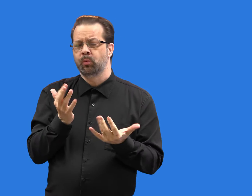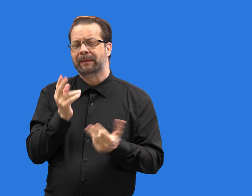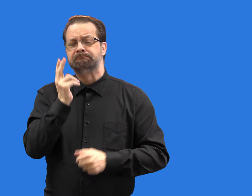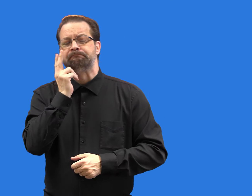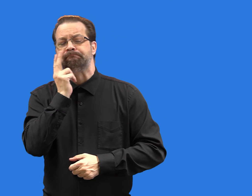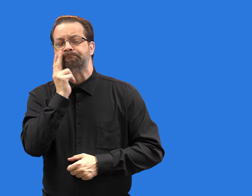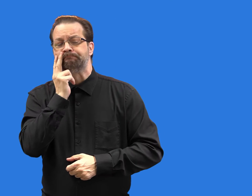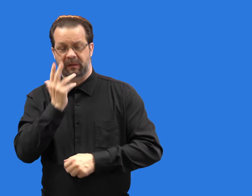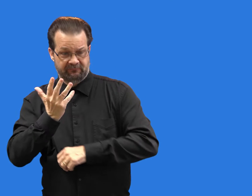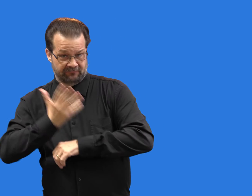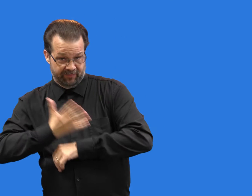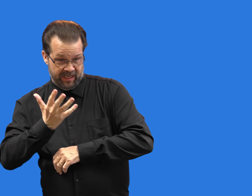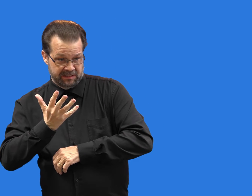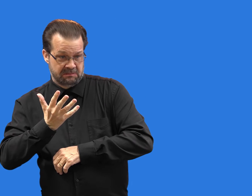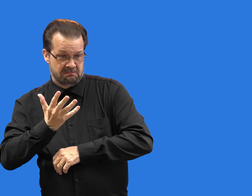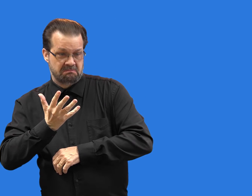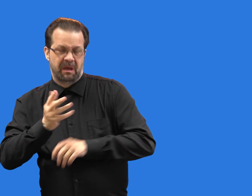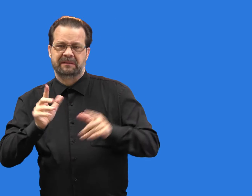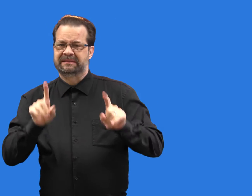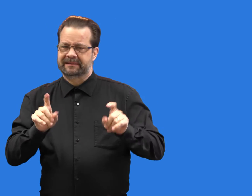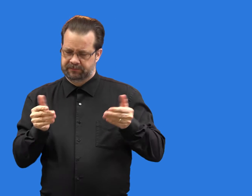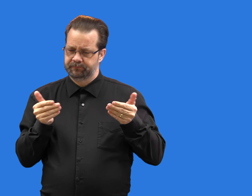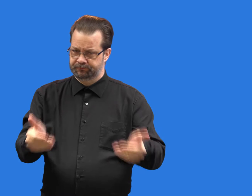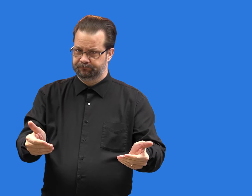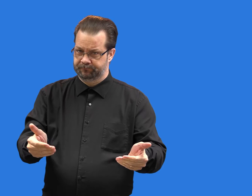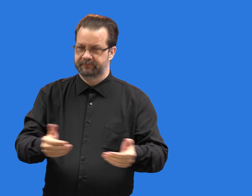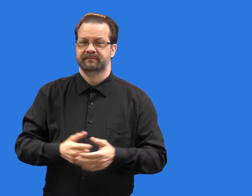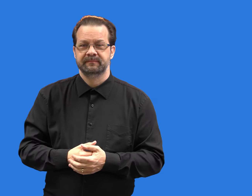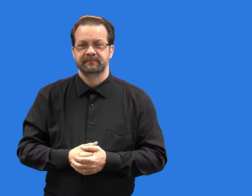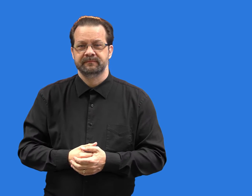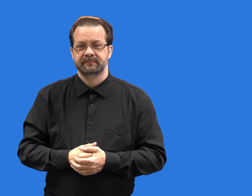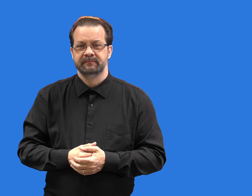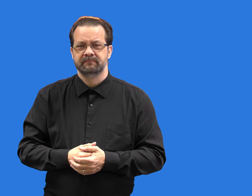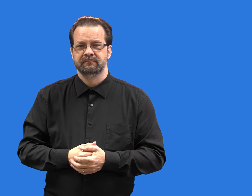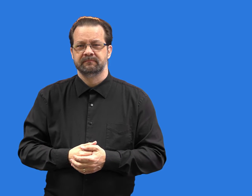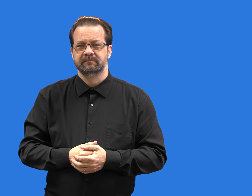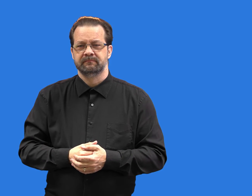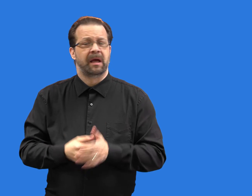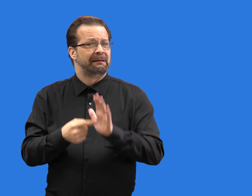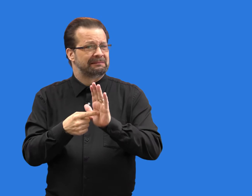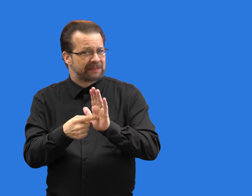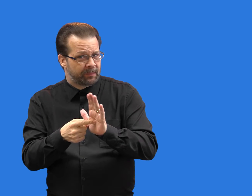but you don't have any symptoms, wait 5 days, then get tested.